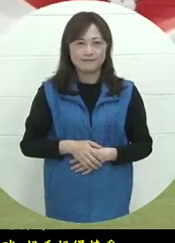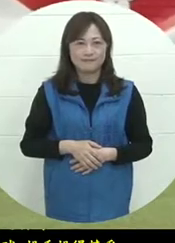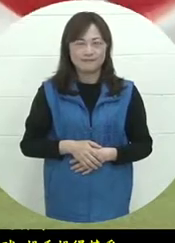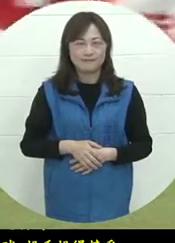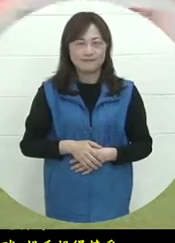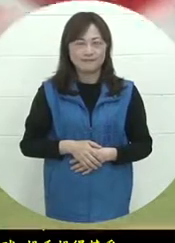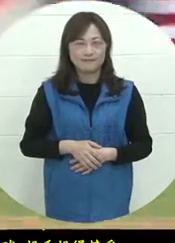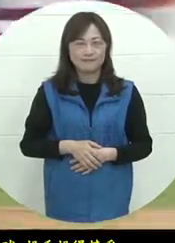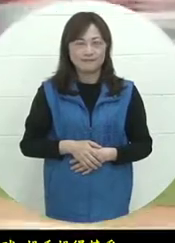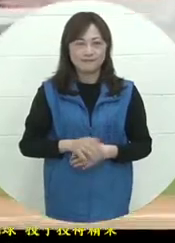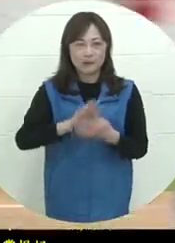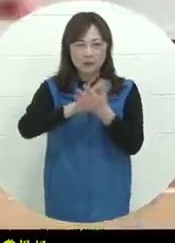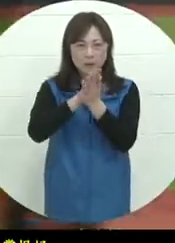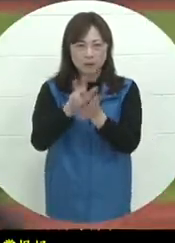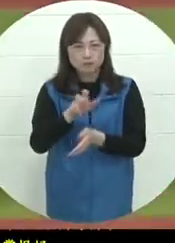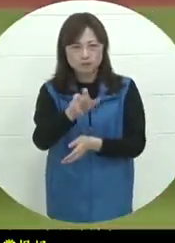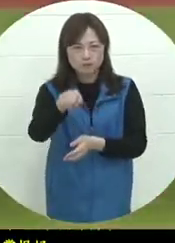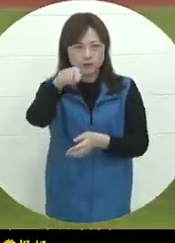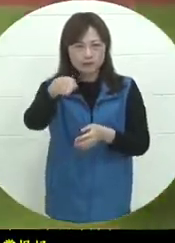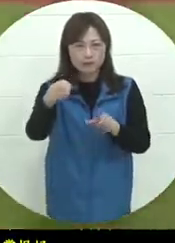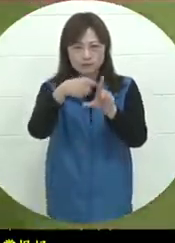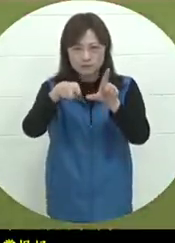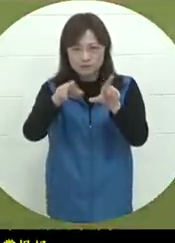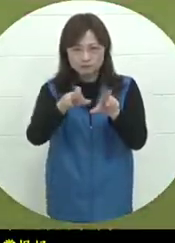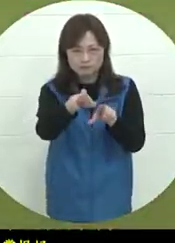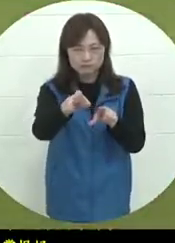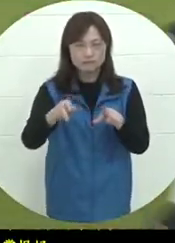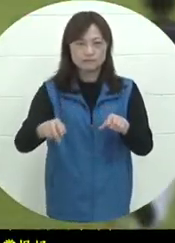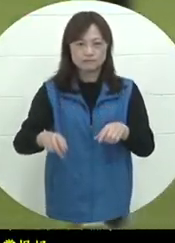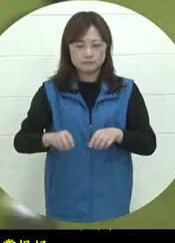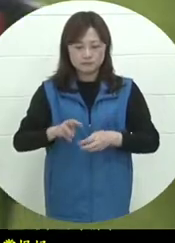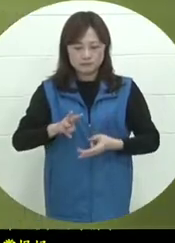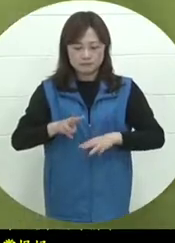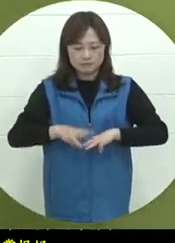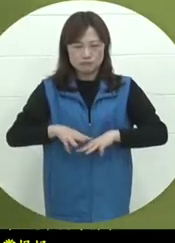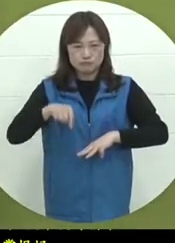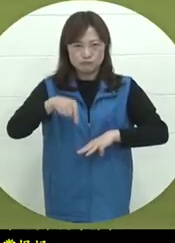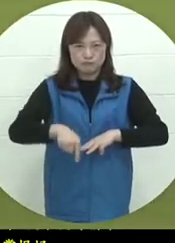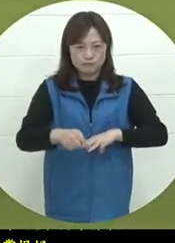the perspective of the accumulation of change-up balls, from the home plate From the perspective of the rear, it's actually quite big.